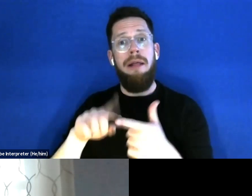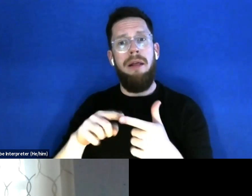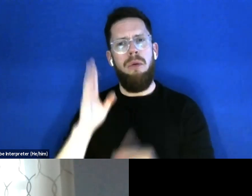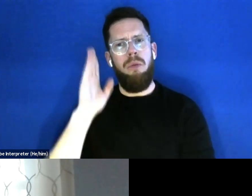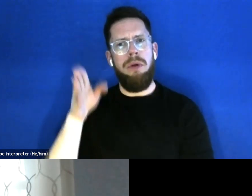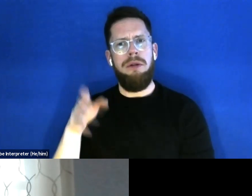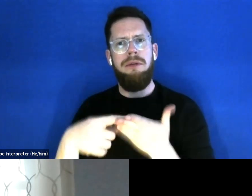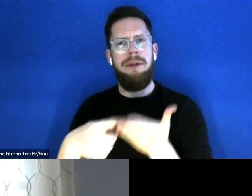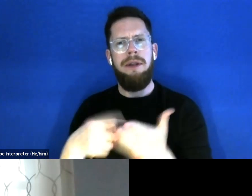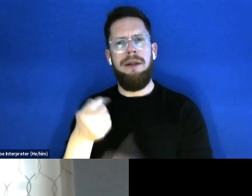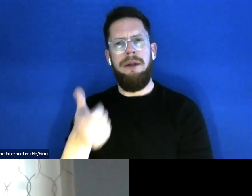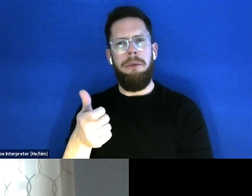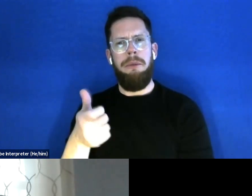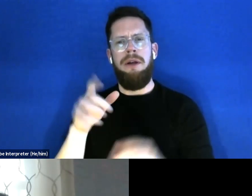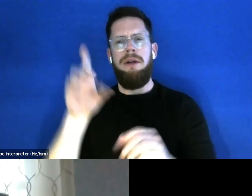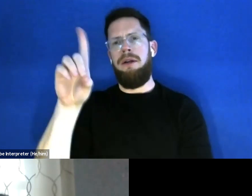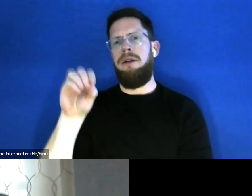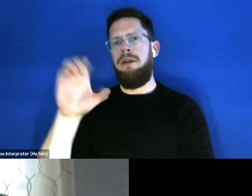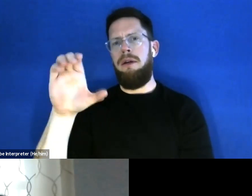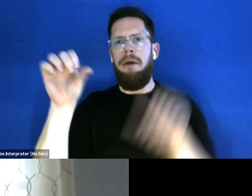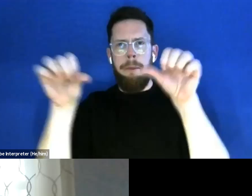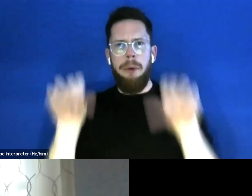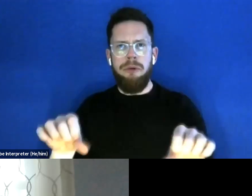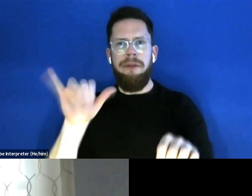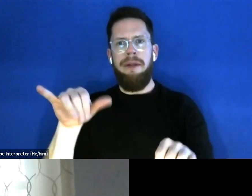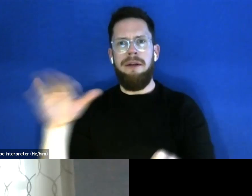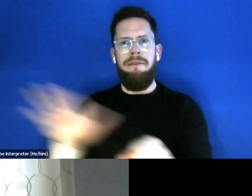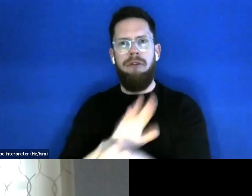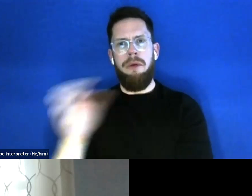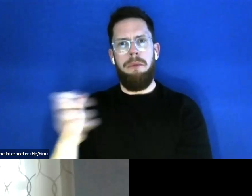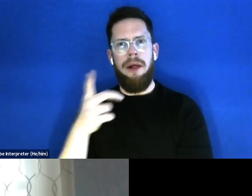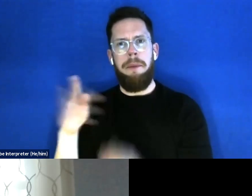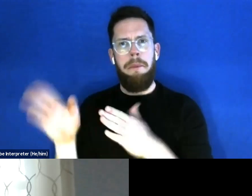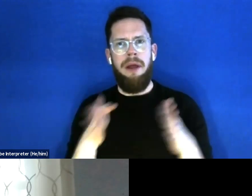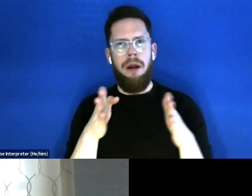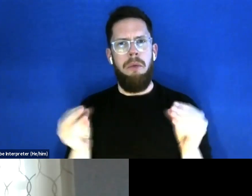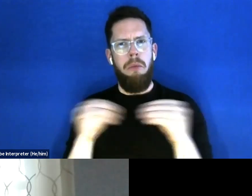Ethan Dolleman: The document that's posted on our website as well, which is the full return plan that has a little bit more detail flushed out in a little bit more.